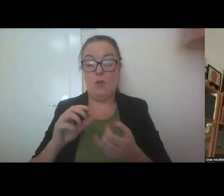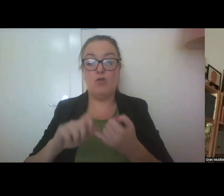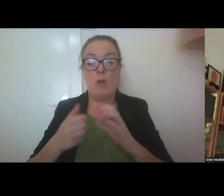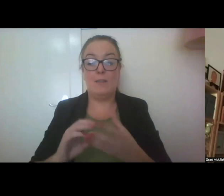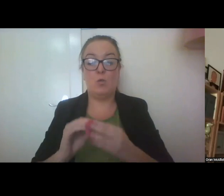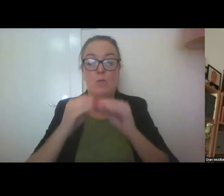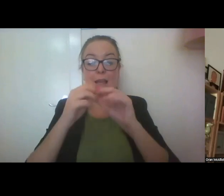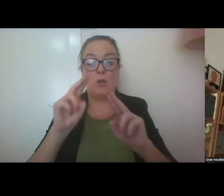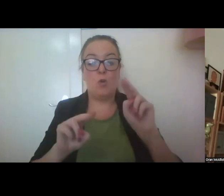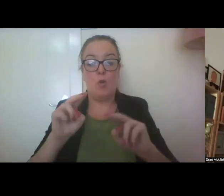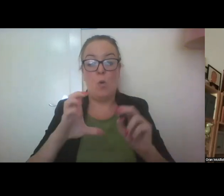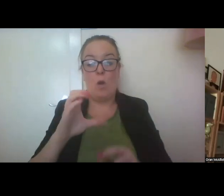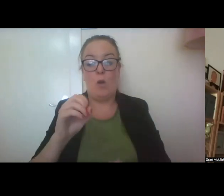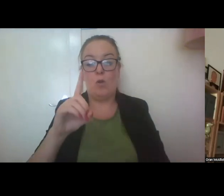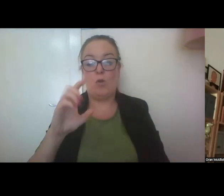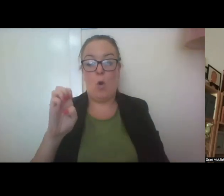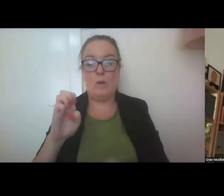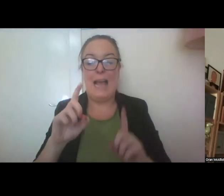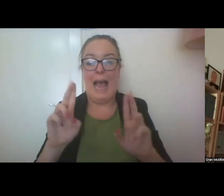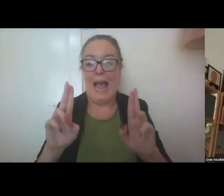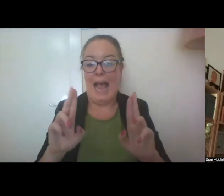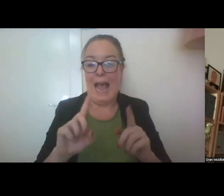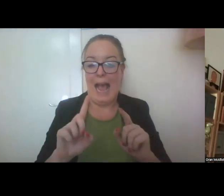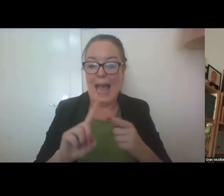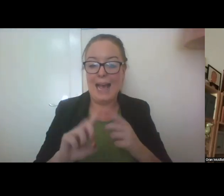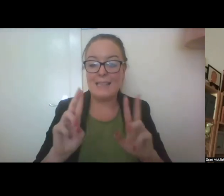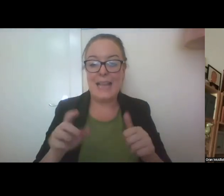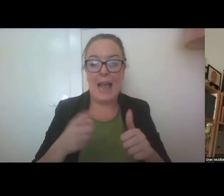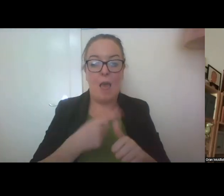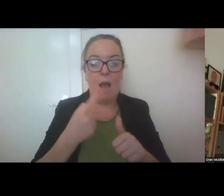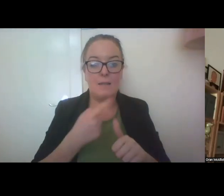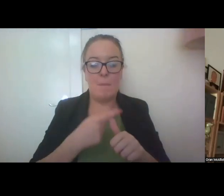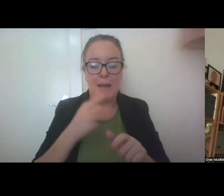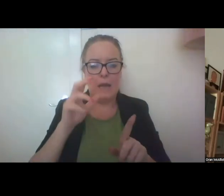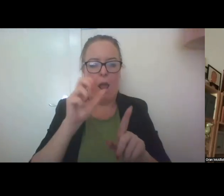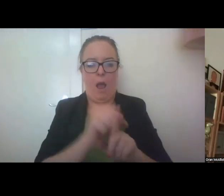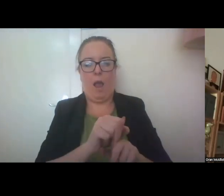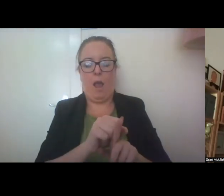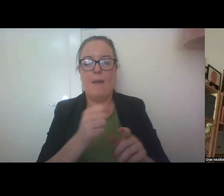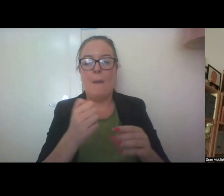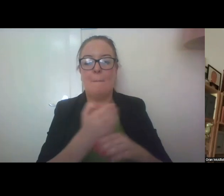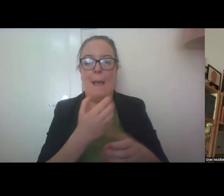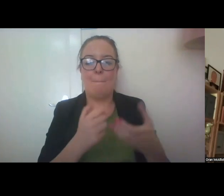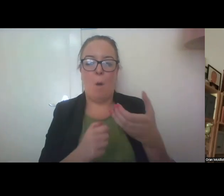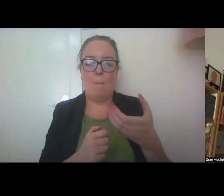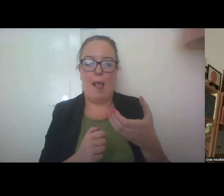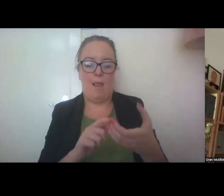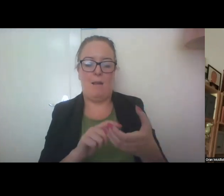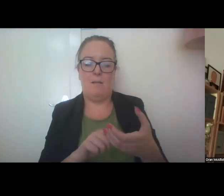and could be automatically detected by the camera of the mobile device. So, after five years of intense research and development,